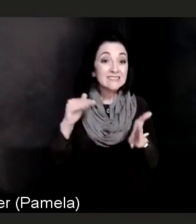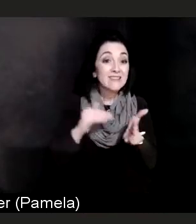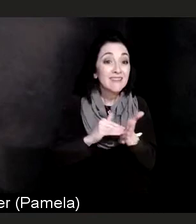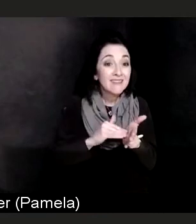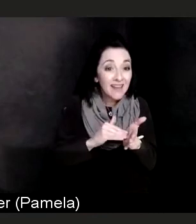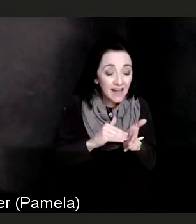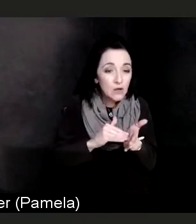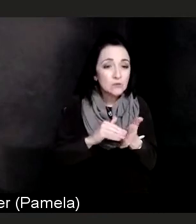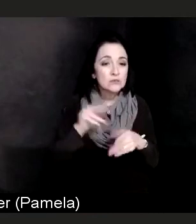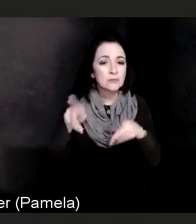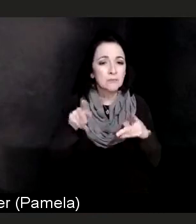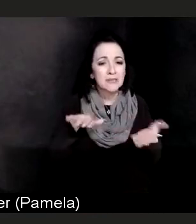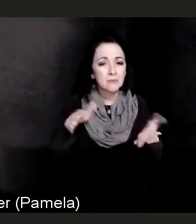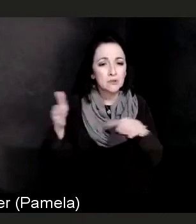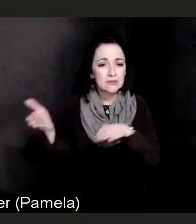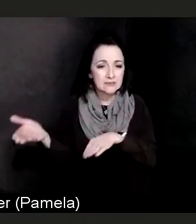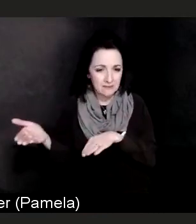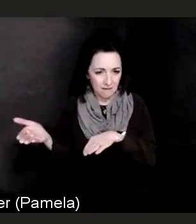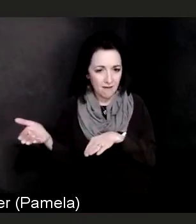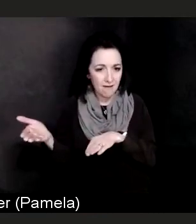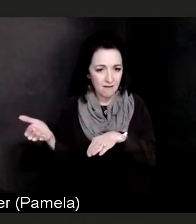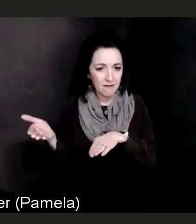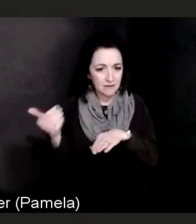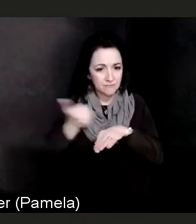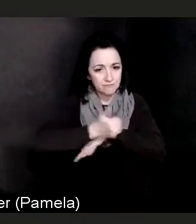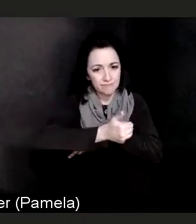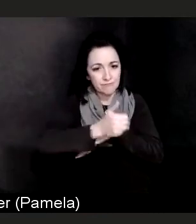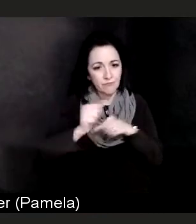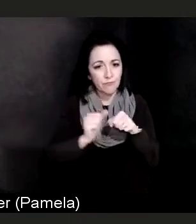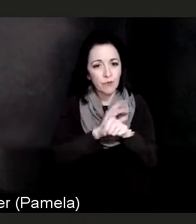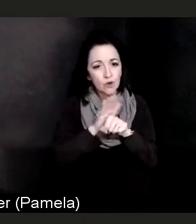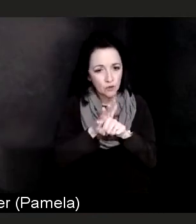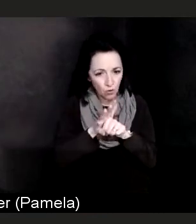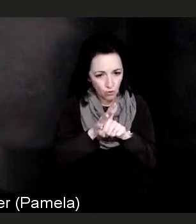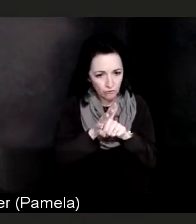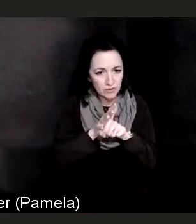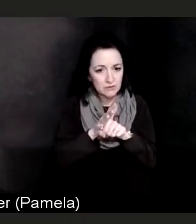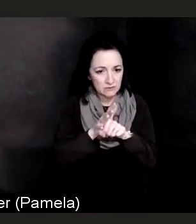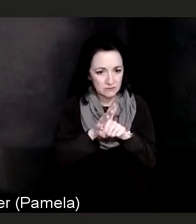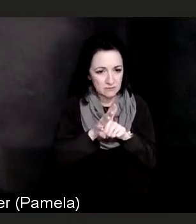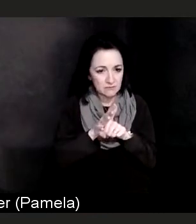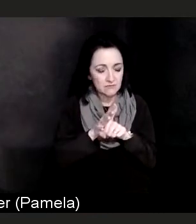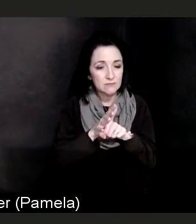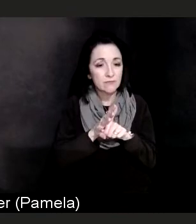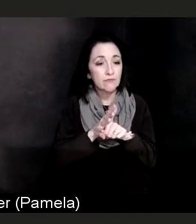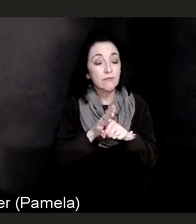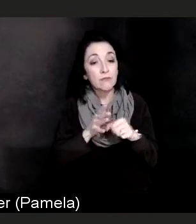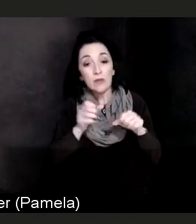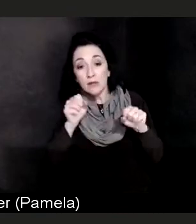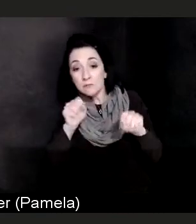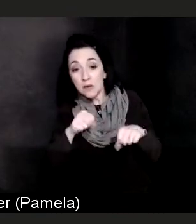of the pandemic, and these are deaths that have been caused by or contributed by COVID-19.